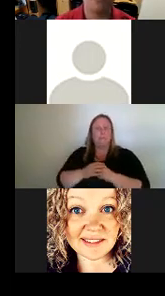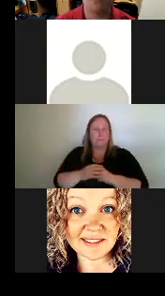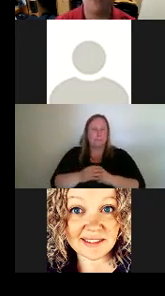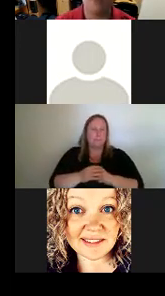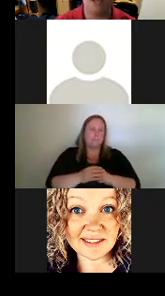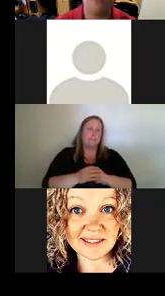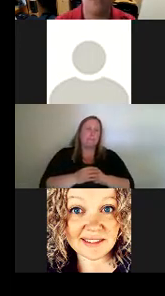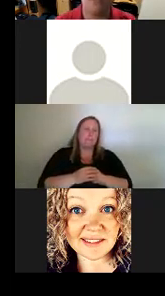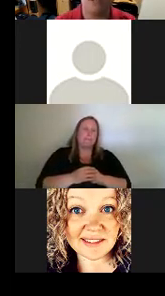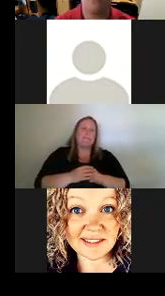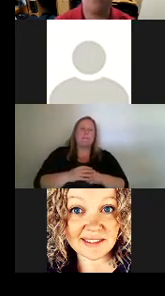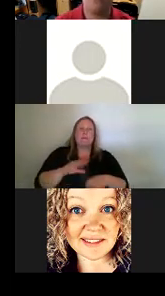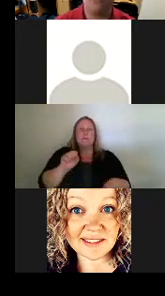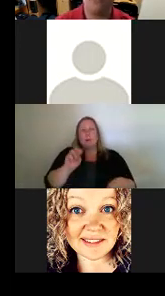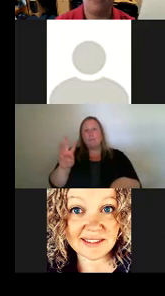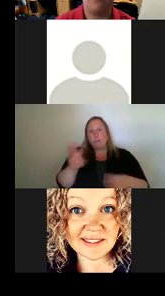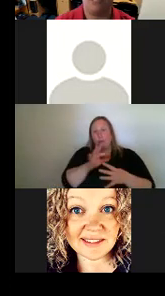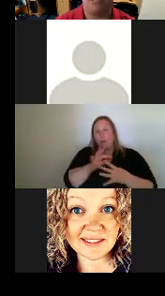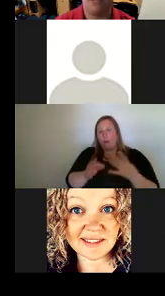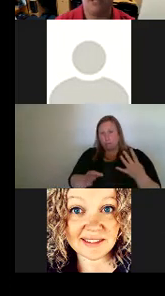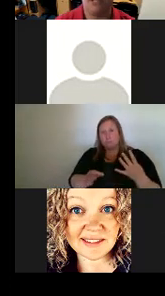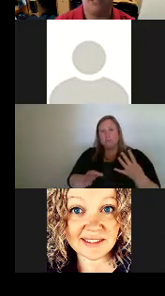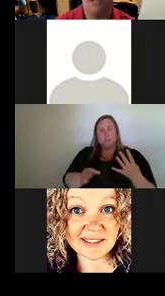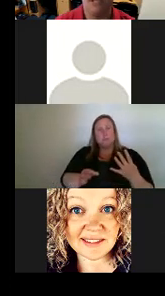SOME SOFTWARE OPTIONS WILL ALSO ALLOW TO CONVERT IMAGES,